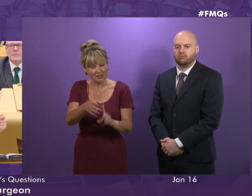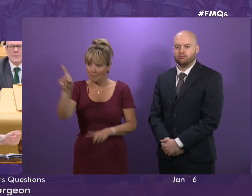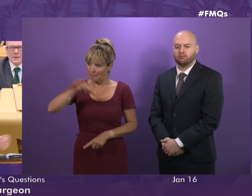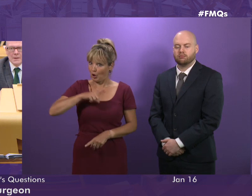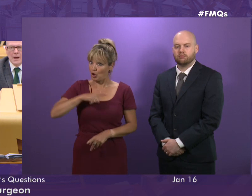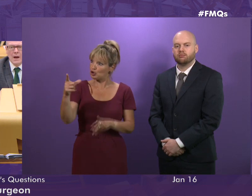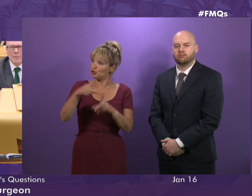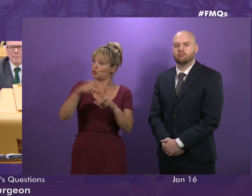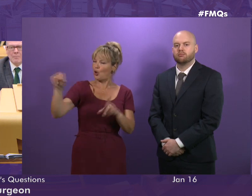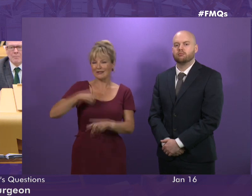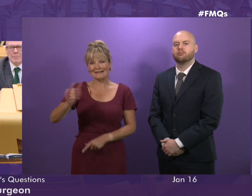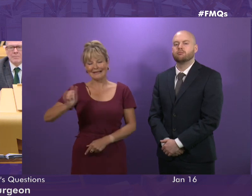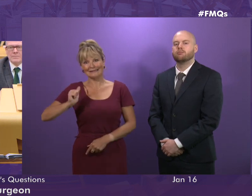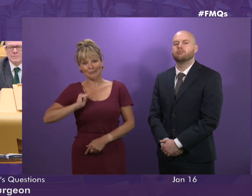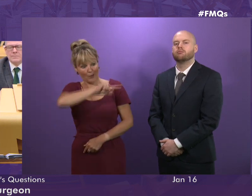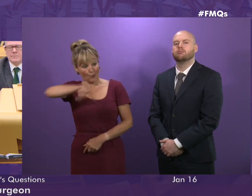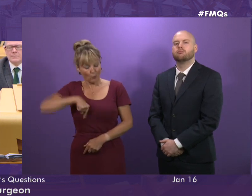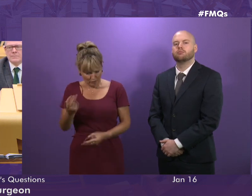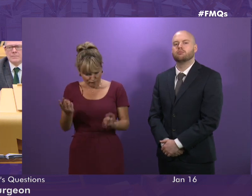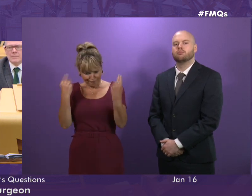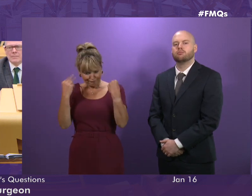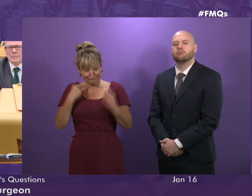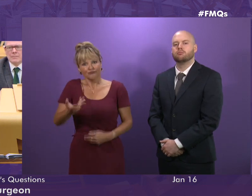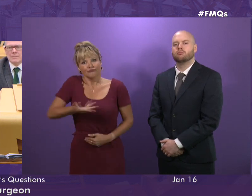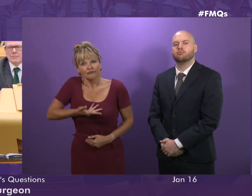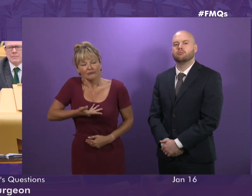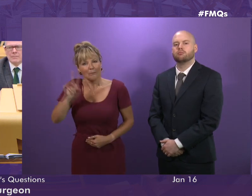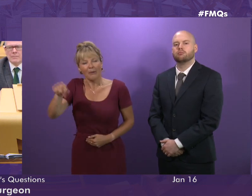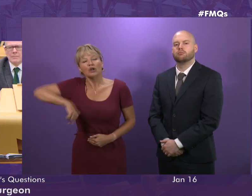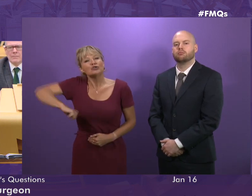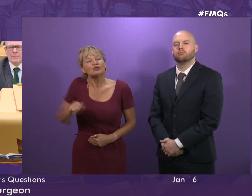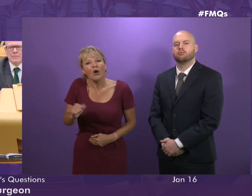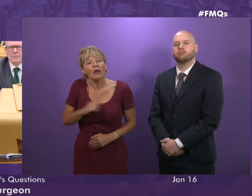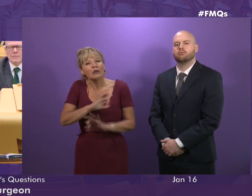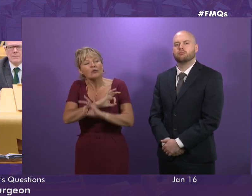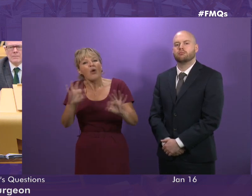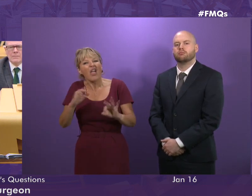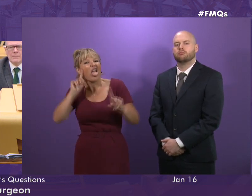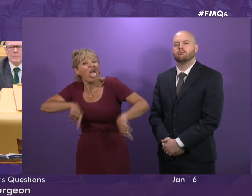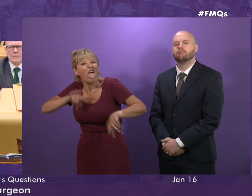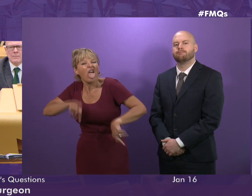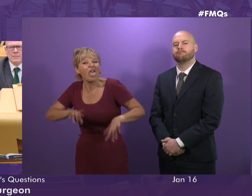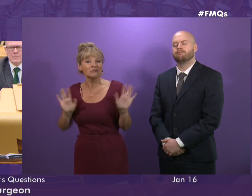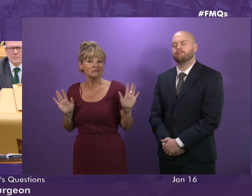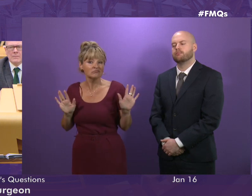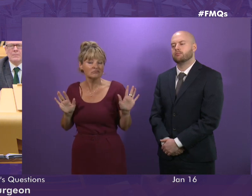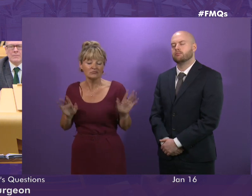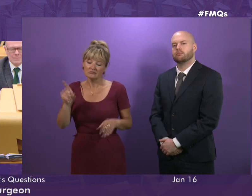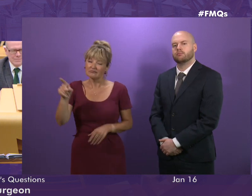that it is respected elsewhere in the UK. The Conservatives are running scared of Scotland